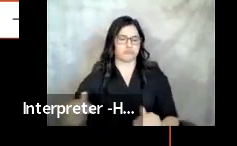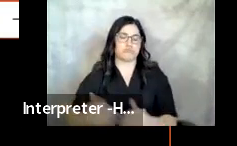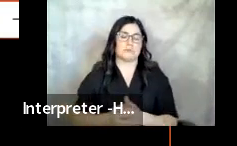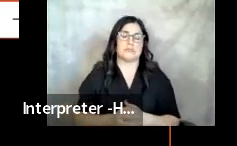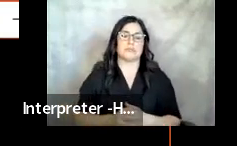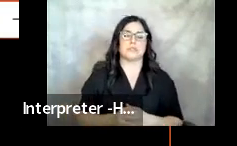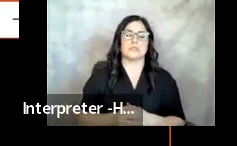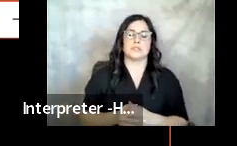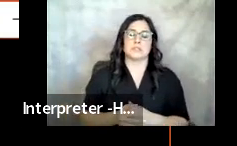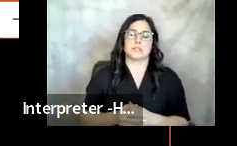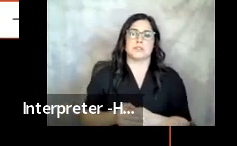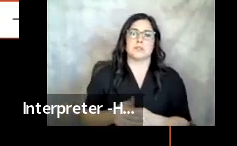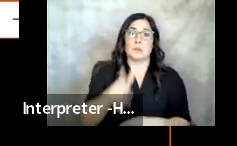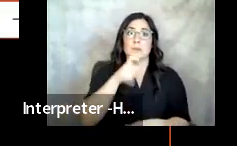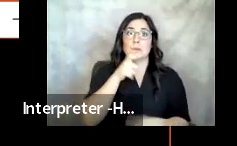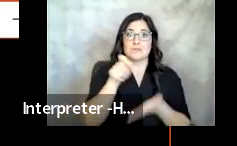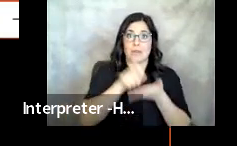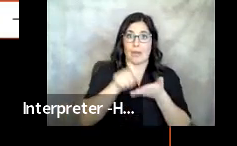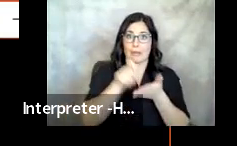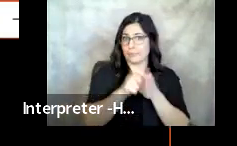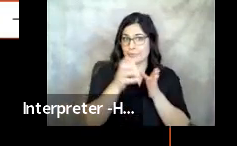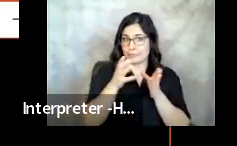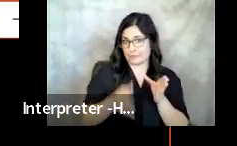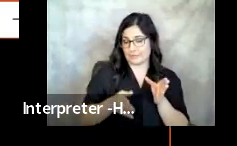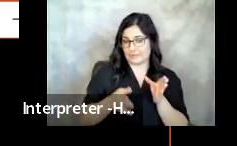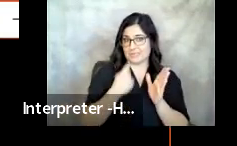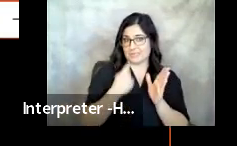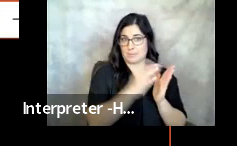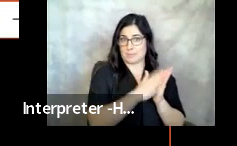who was the author of the book. That says this.